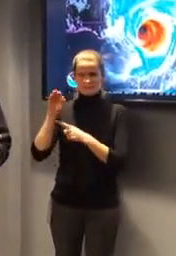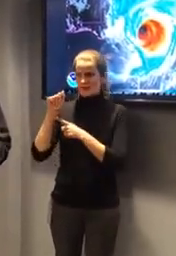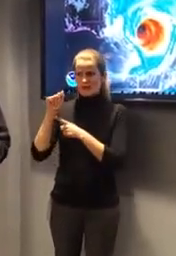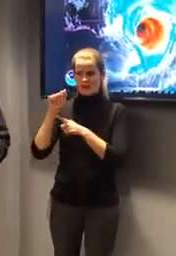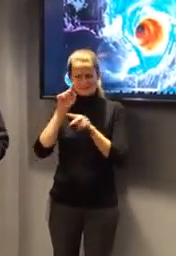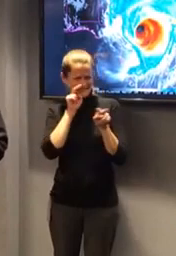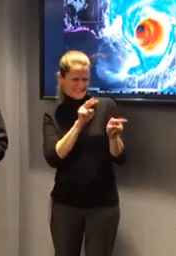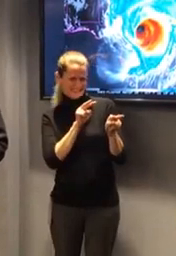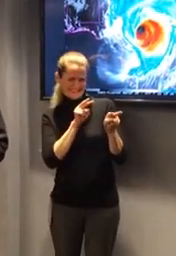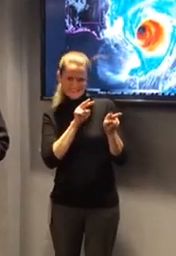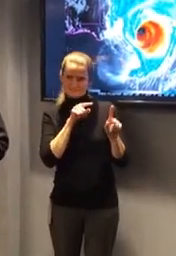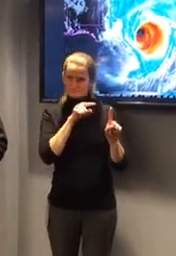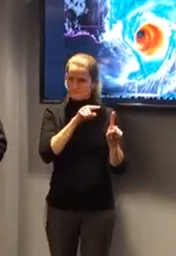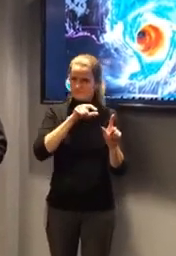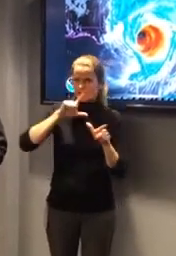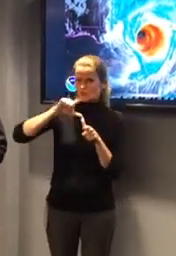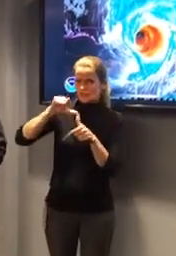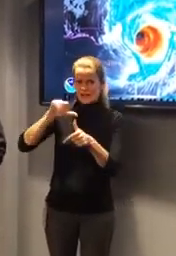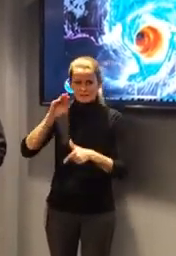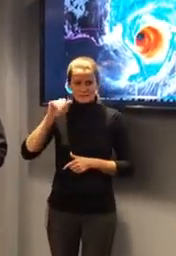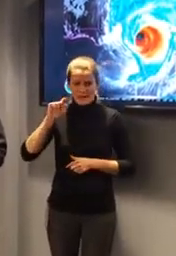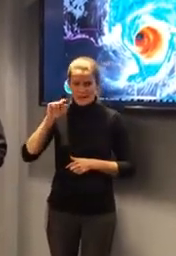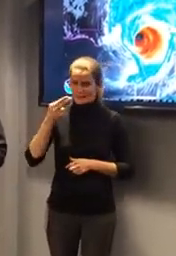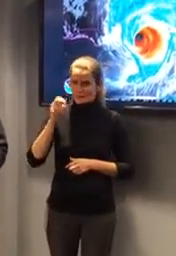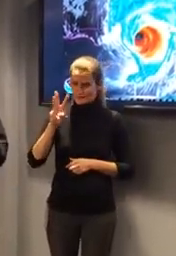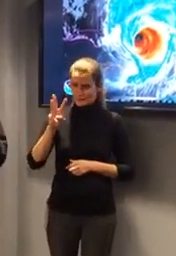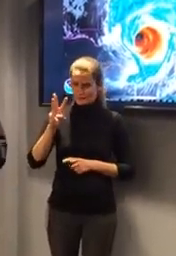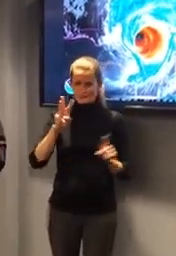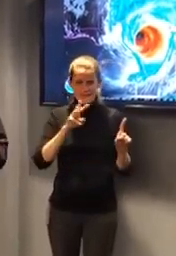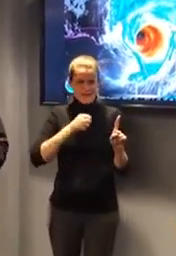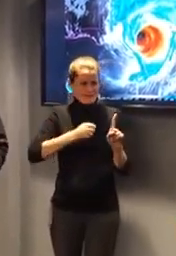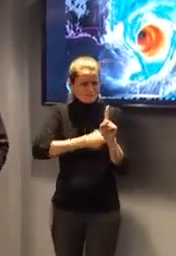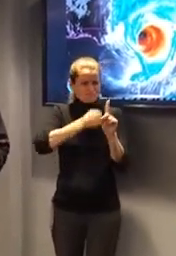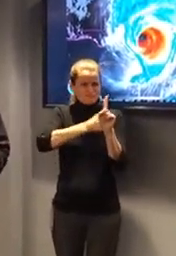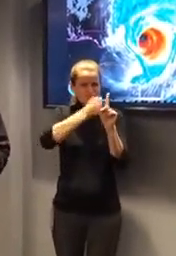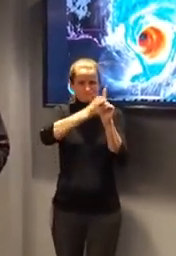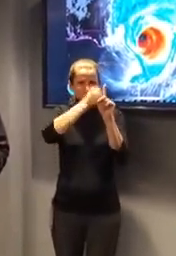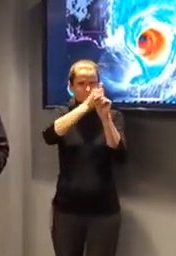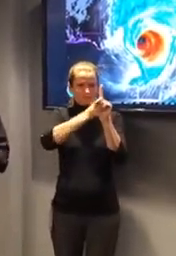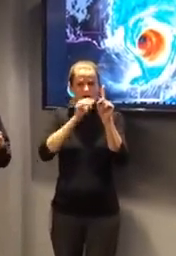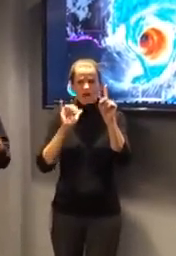We did potentially not see a worst case scenario in southern Florida earlier today, but we